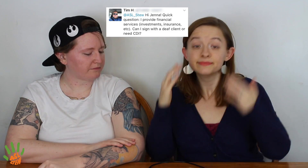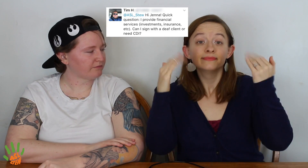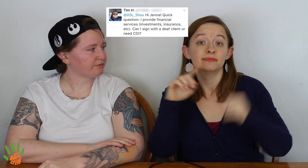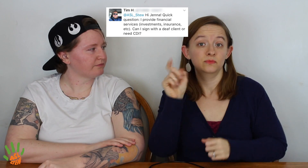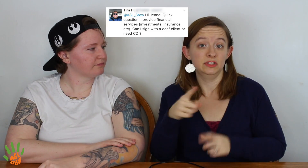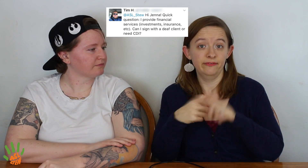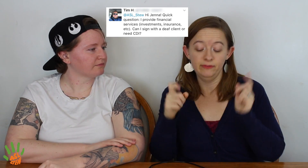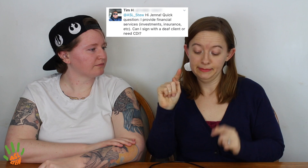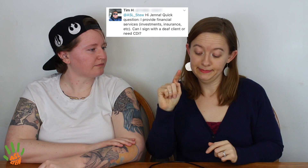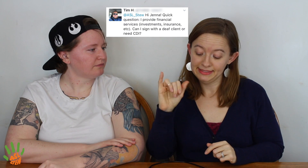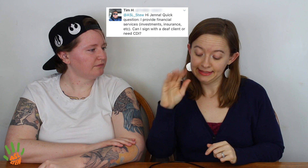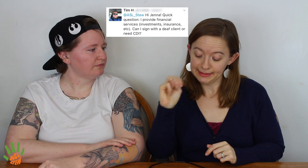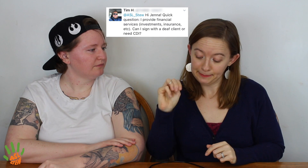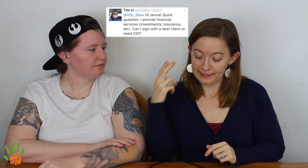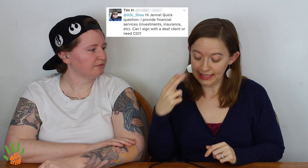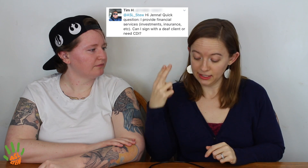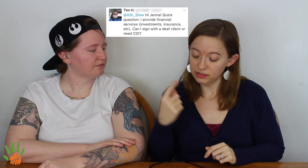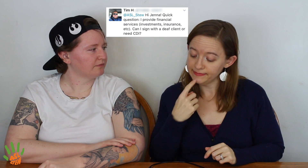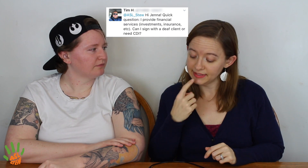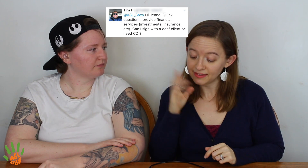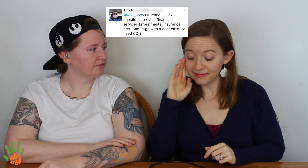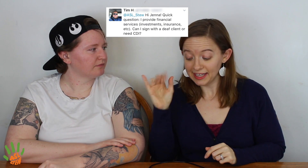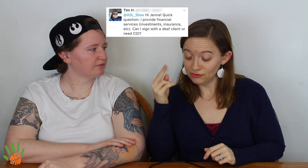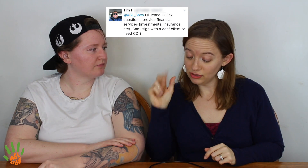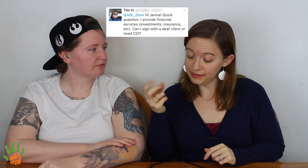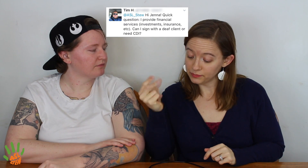Okay the next question is from Tim H and he says,